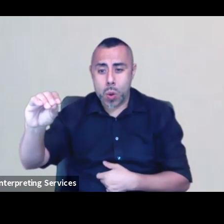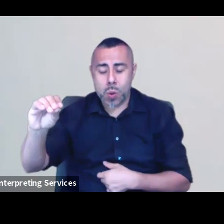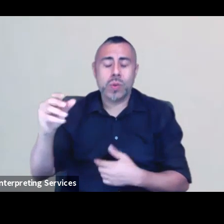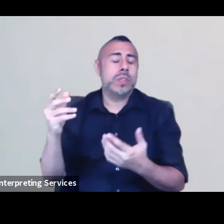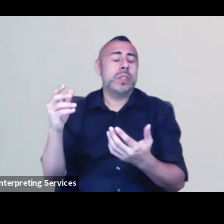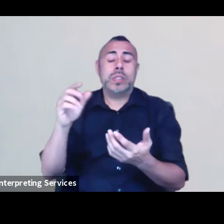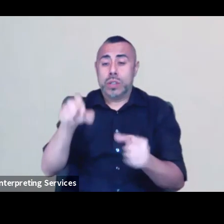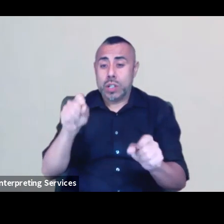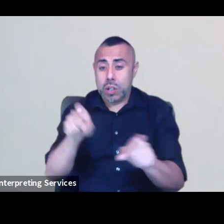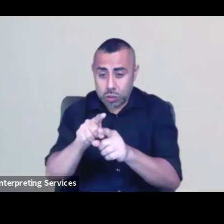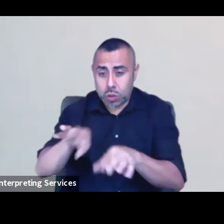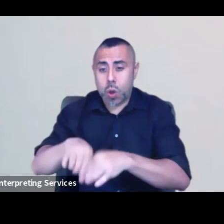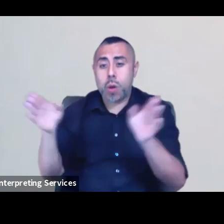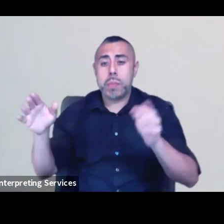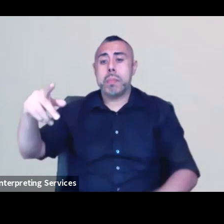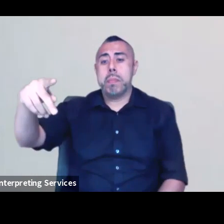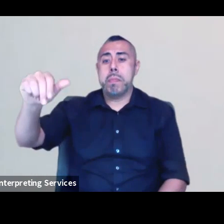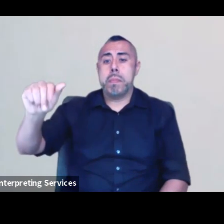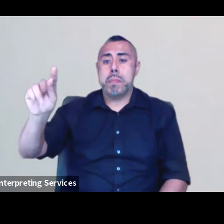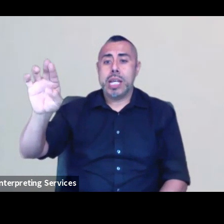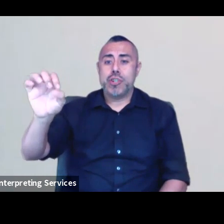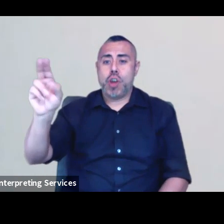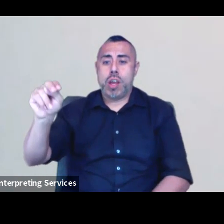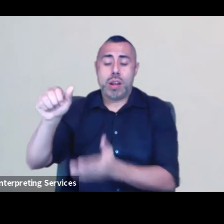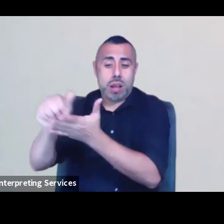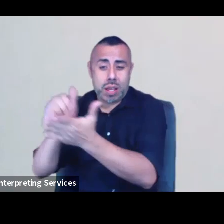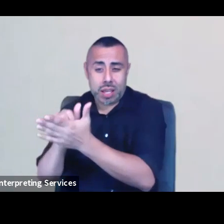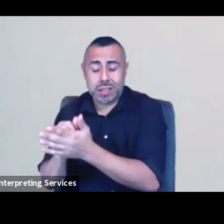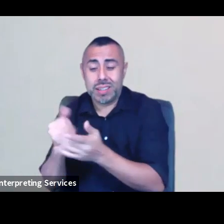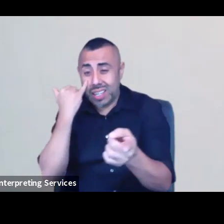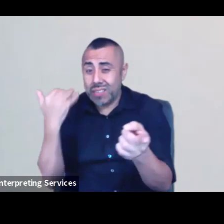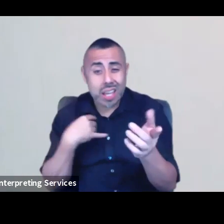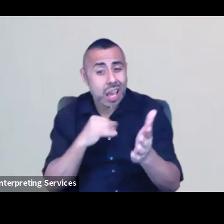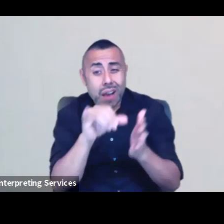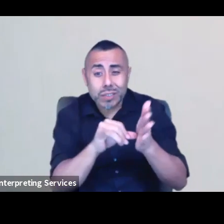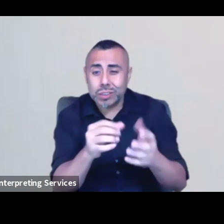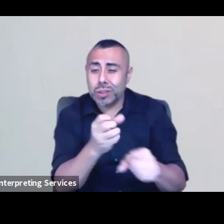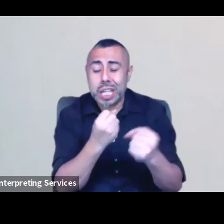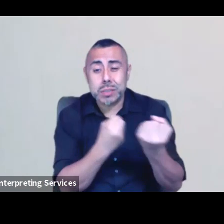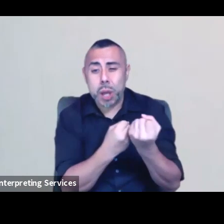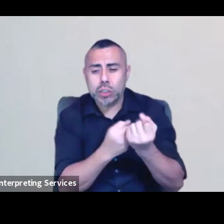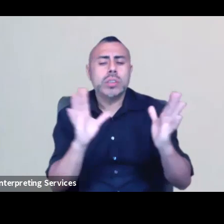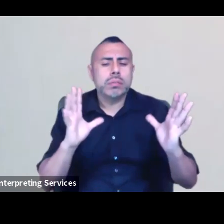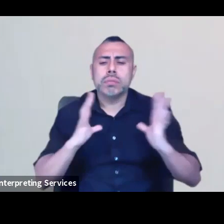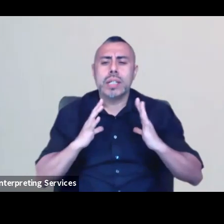You can also have a YouTube channel and get sponsorship but there's a lot different ways for you to be able to have your audience